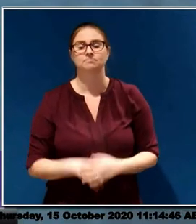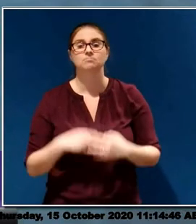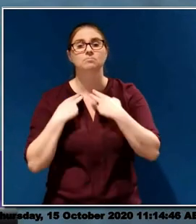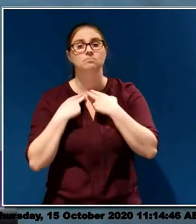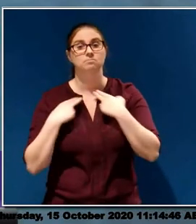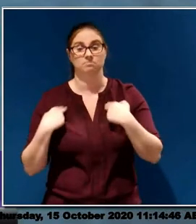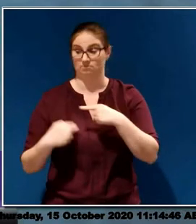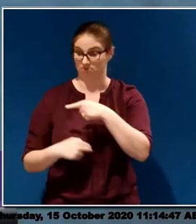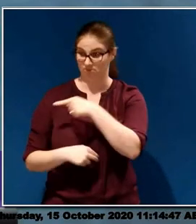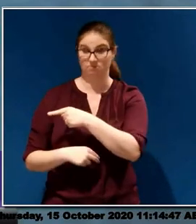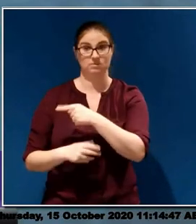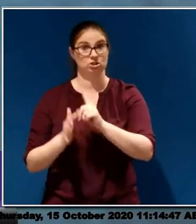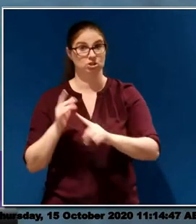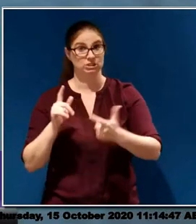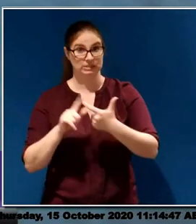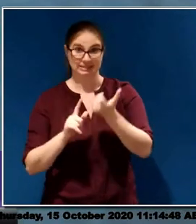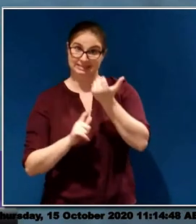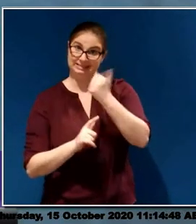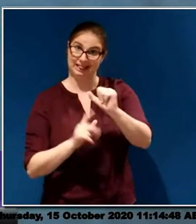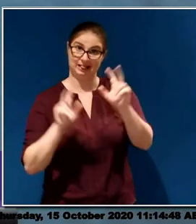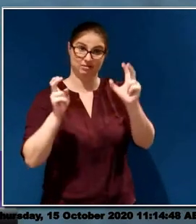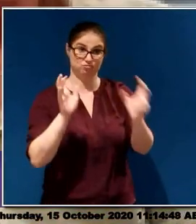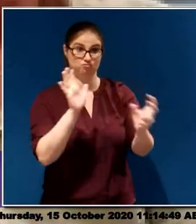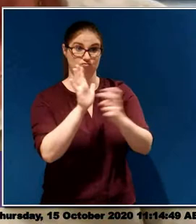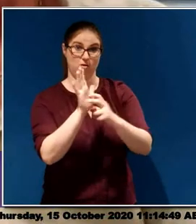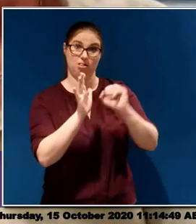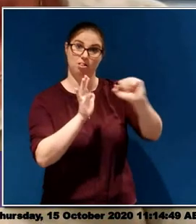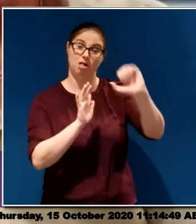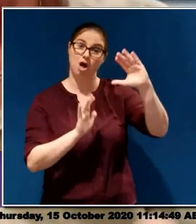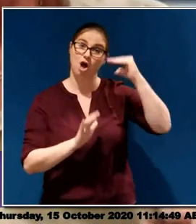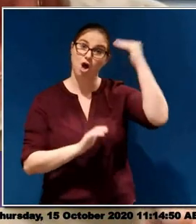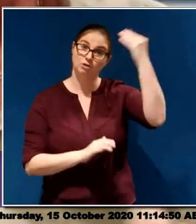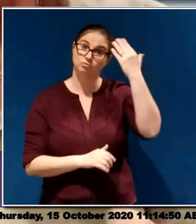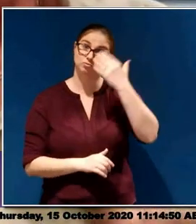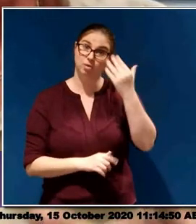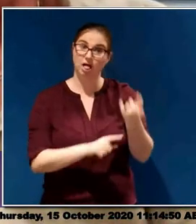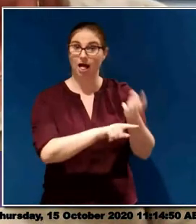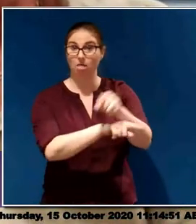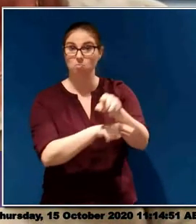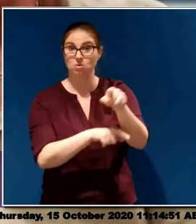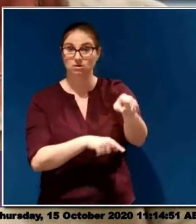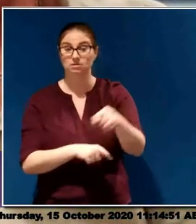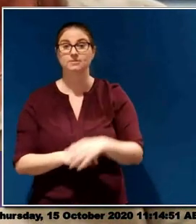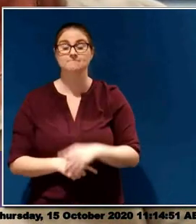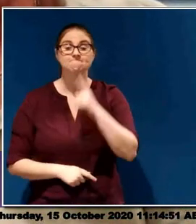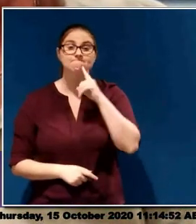Yes. He was enrolled all the way through and the idea of that was